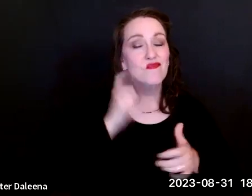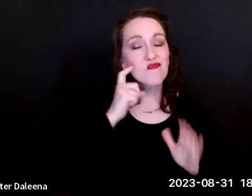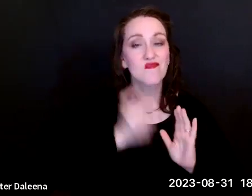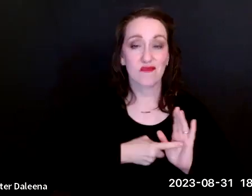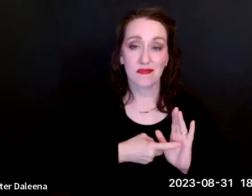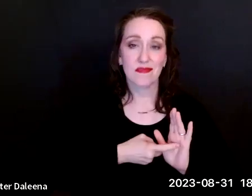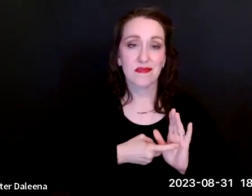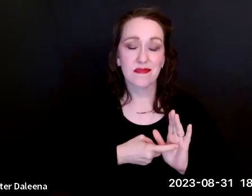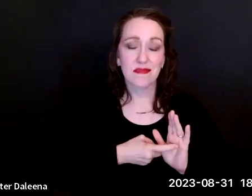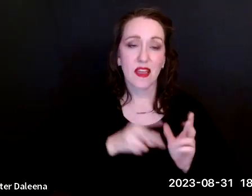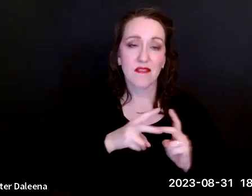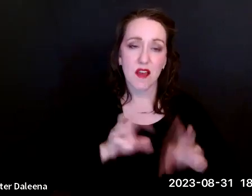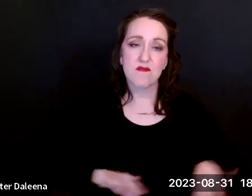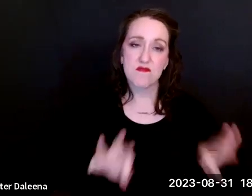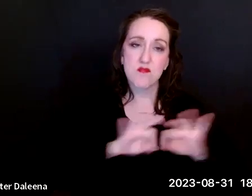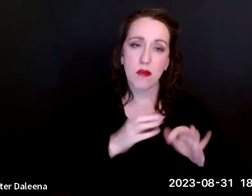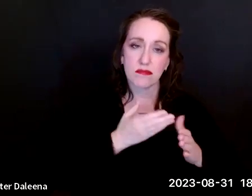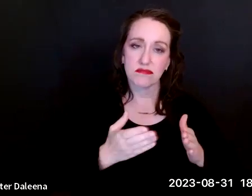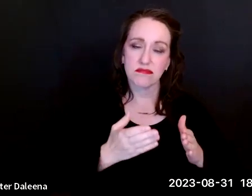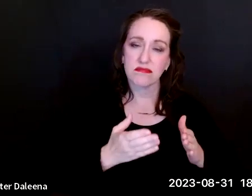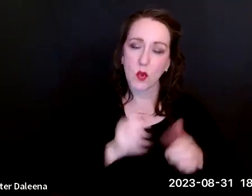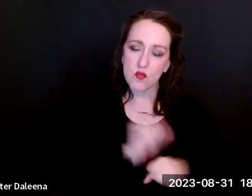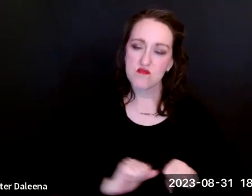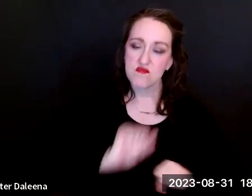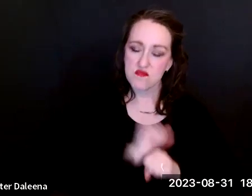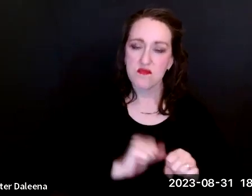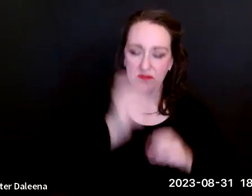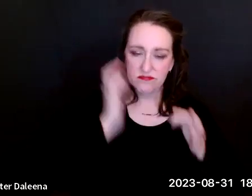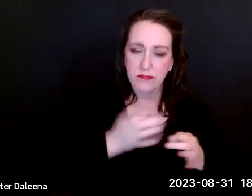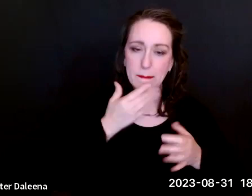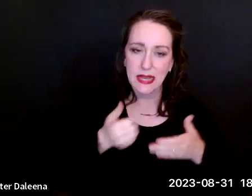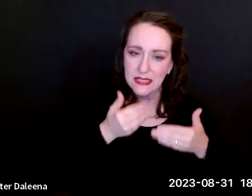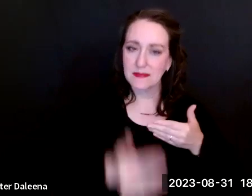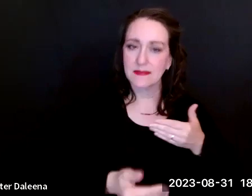this is a very important issue and we are working hard to determine the best path forward we heard